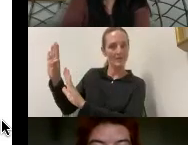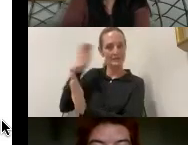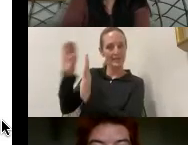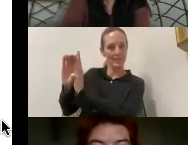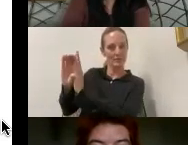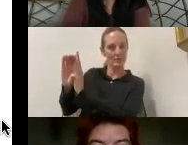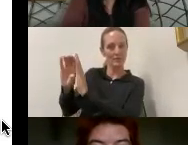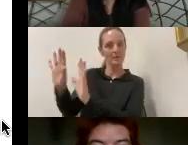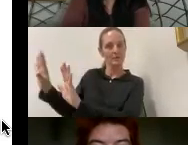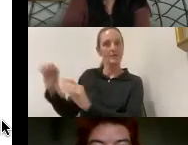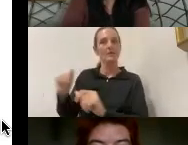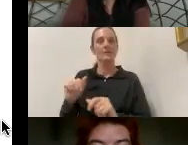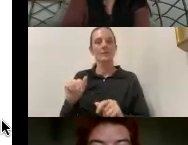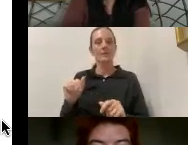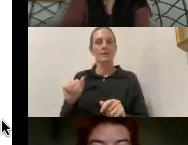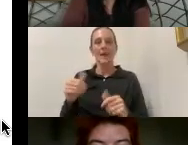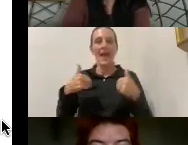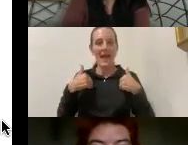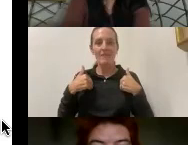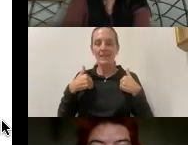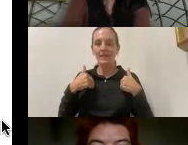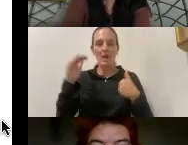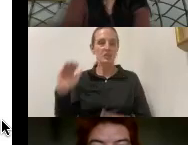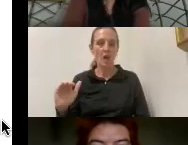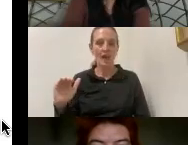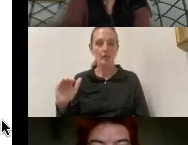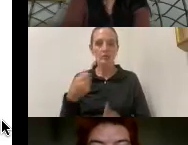I mean having a kid shouldn't be a career ender, you know what I mean?